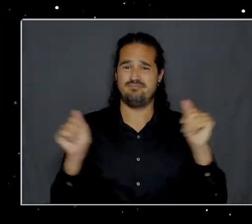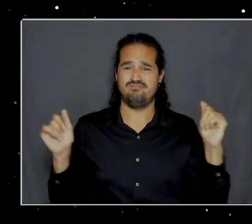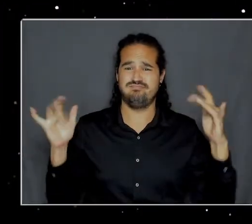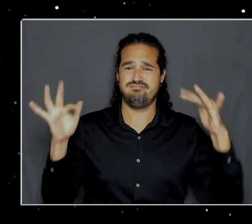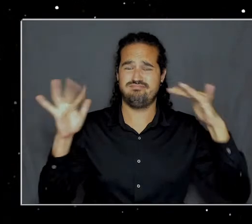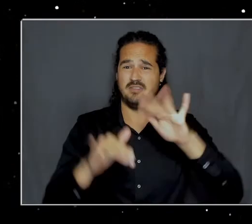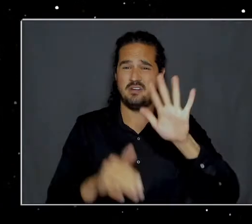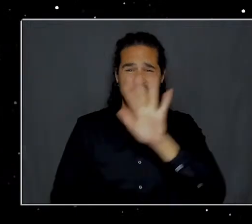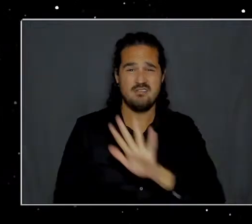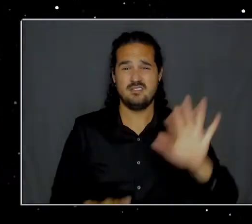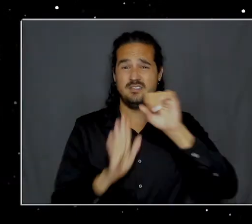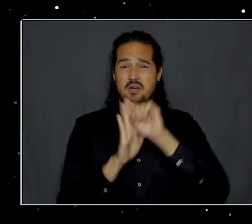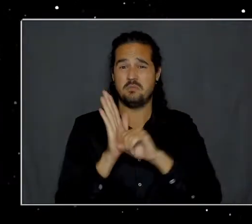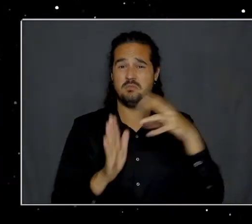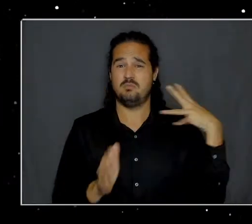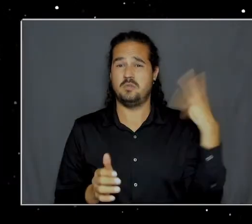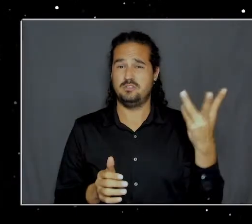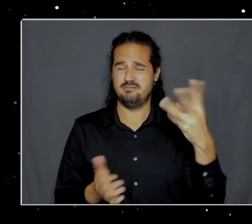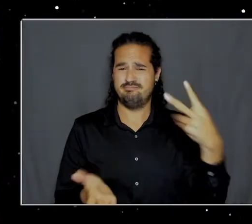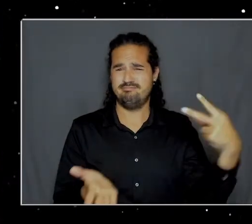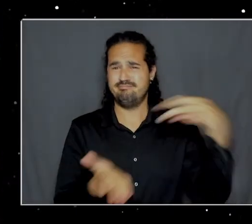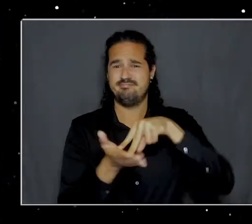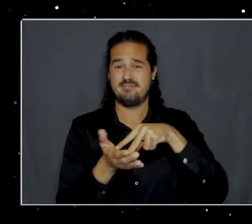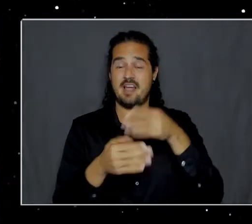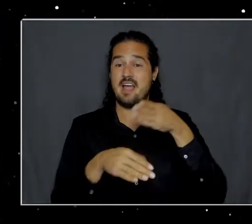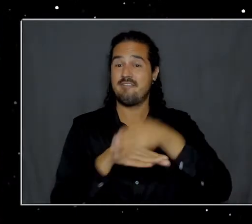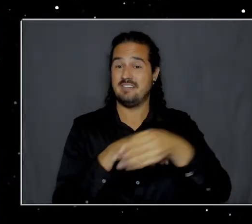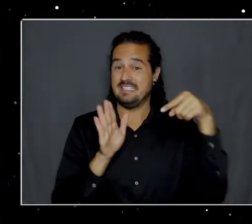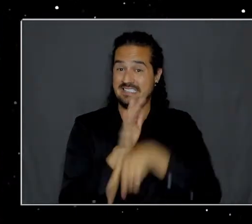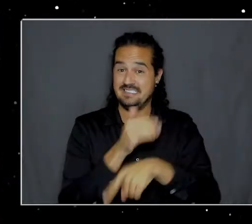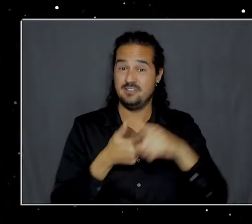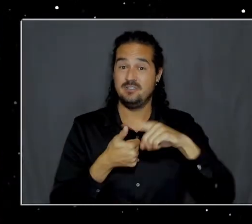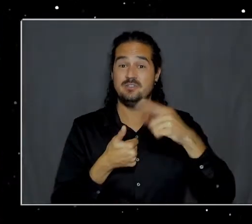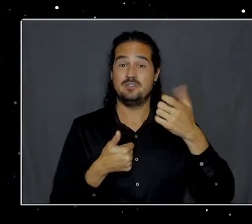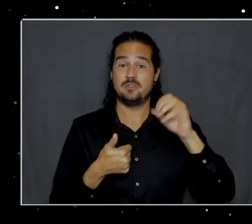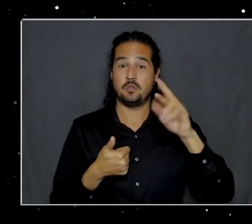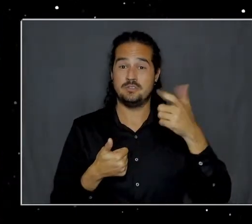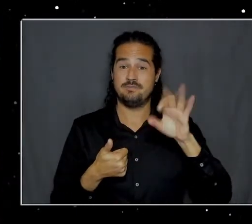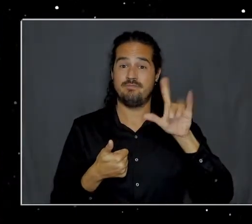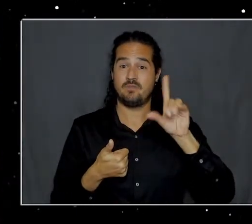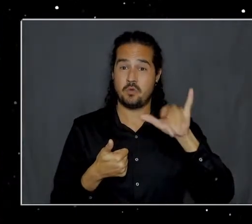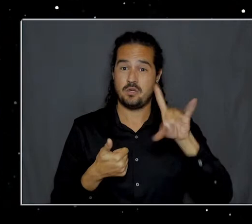THE SUMMER OF 2020 SAW THOUSANDS OF PEOPLE ACROSS WASHINGTON STAND UP IN THE WAKE OF THE